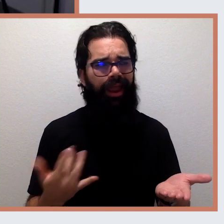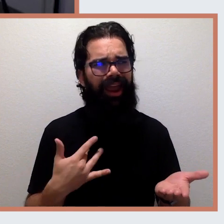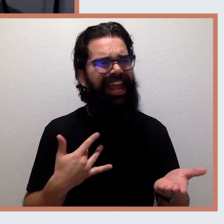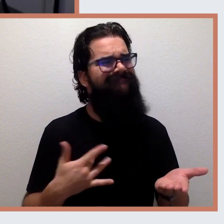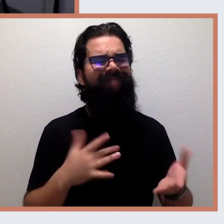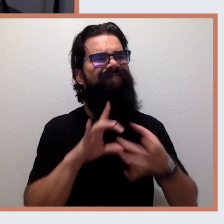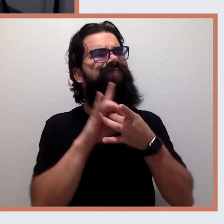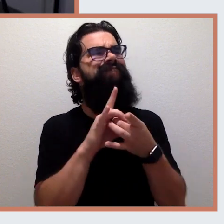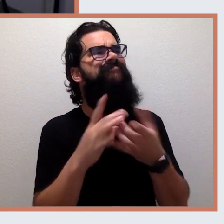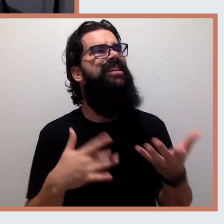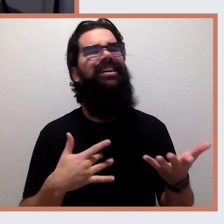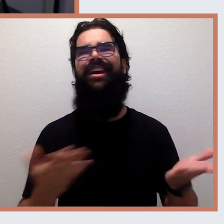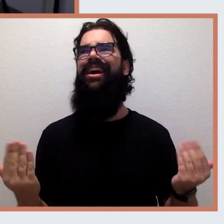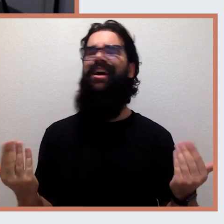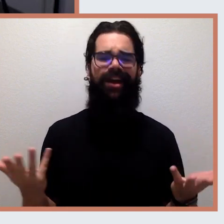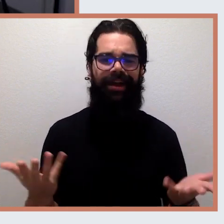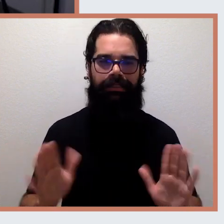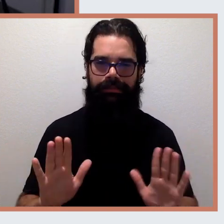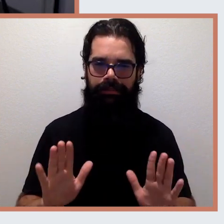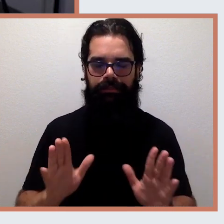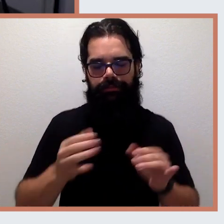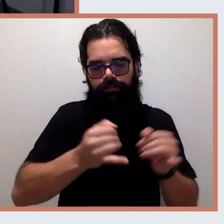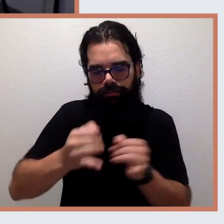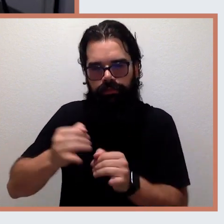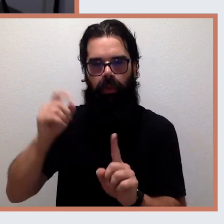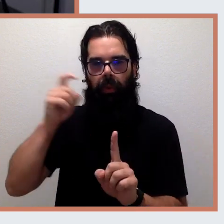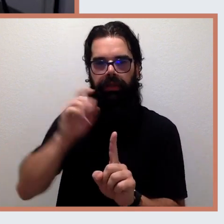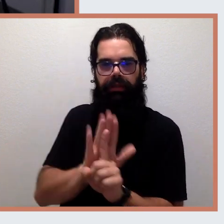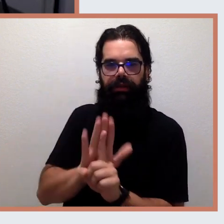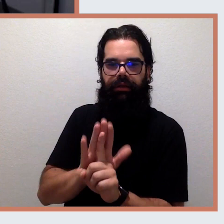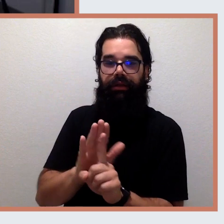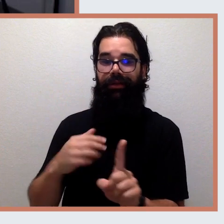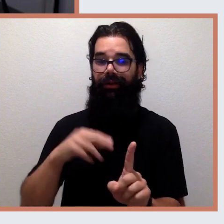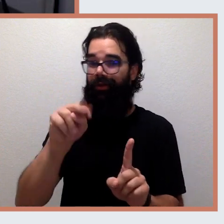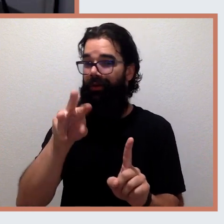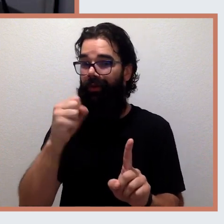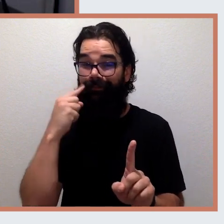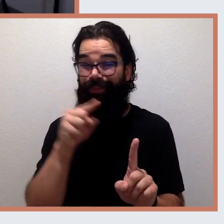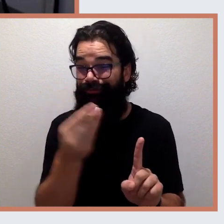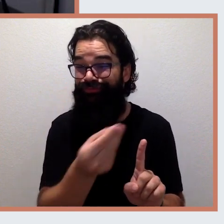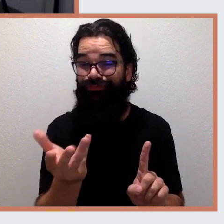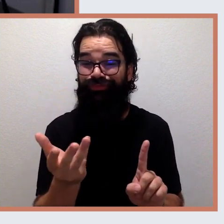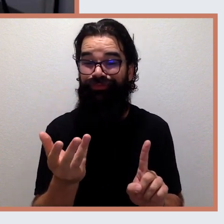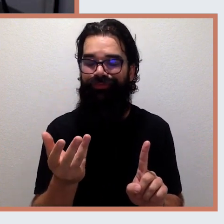So anybody out there that's feeling like you're not being heard community-wise